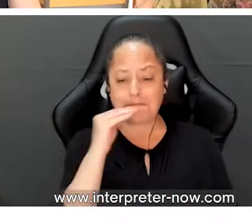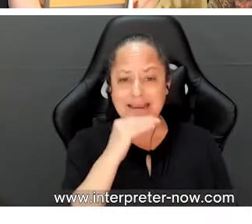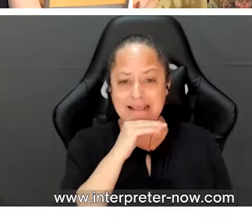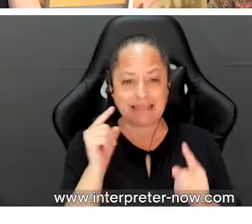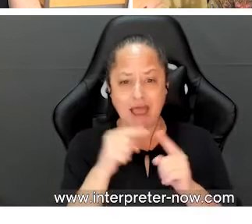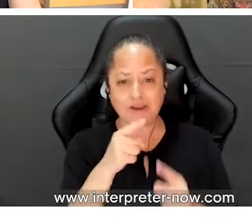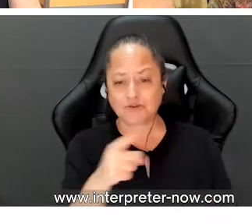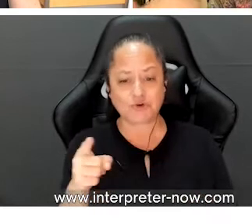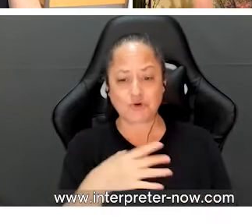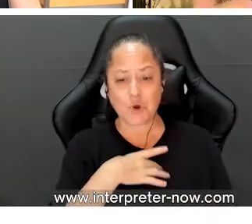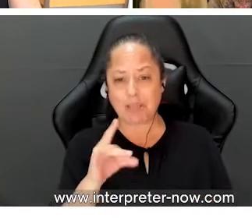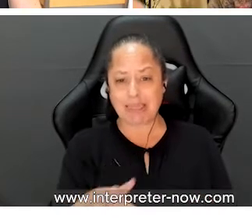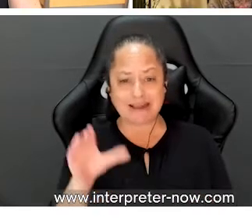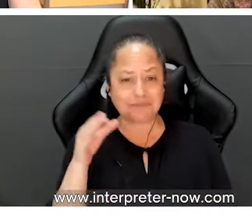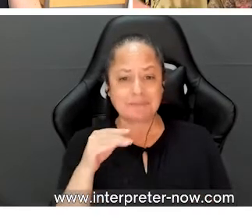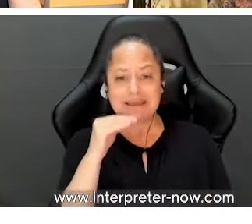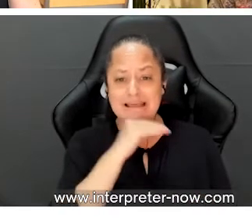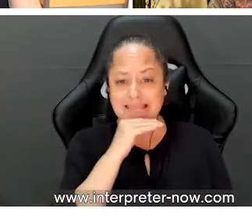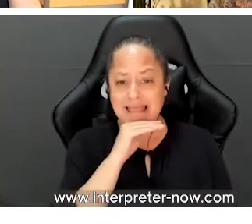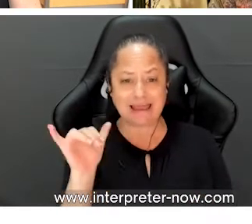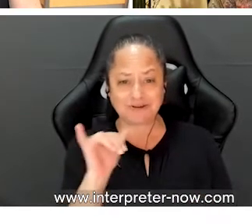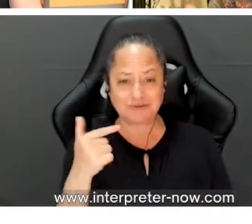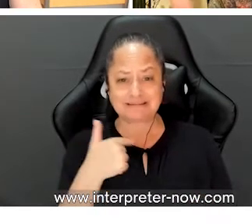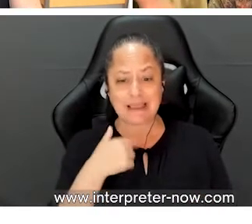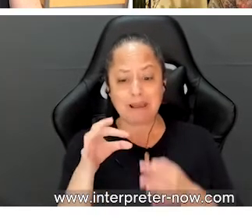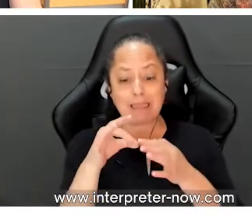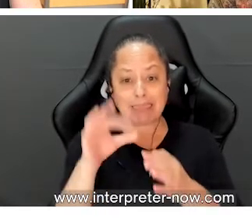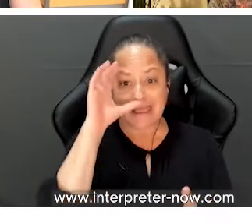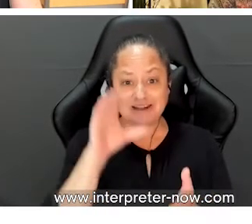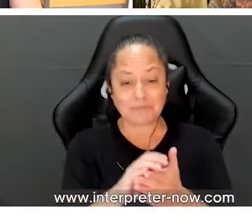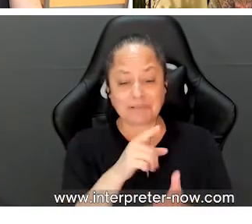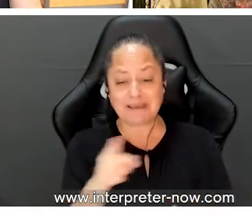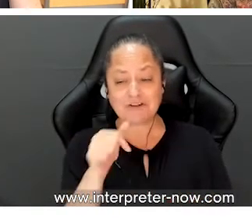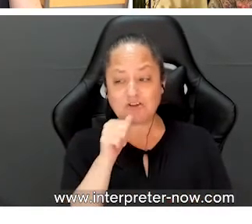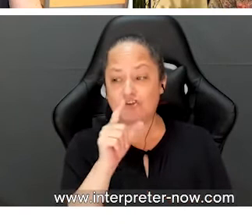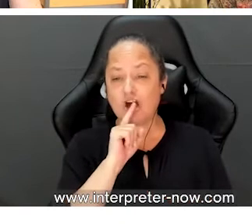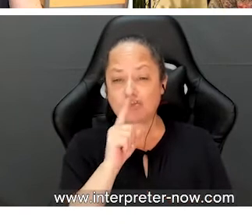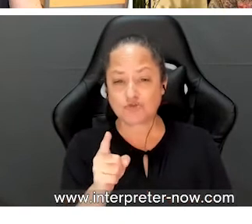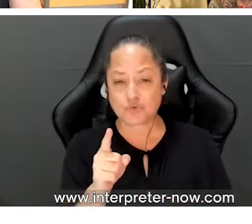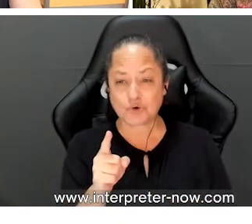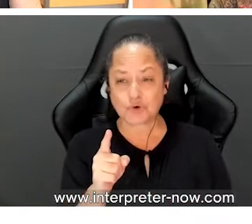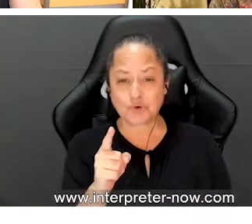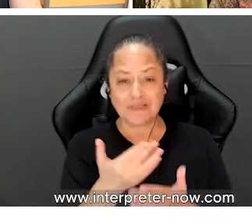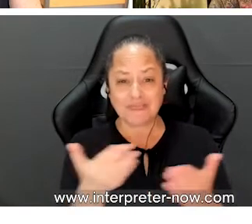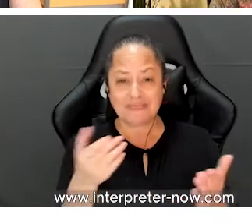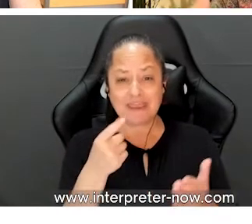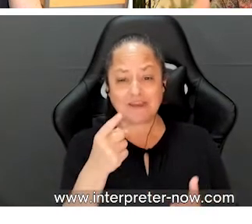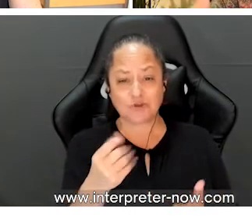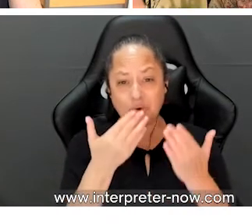I don't like being lied to or led to believe things that aren't true or aren't things that you would offer. "We'll be there for you.